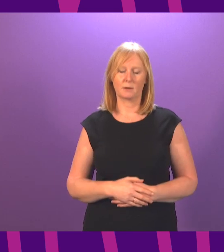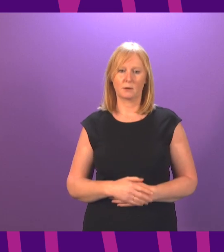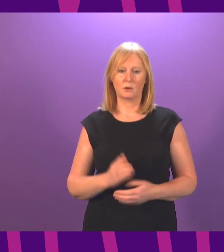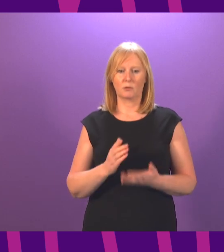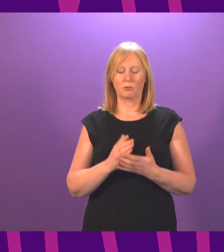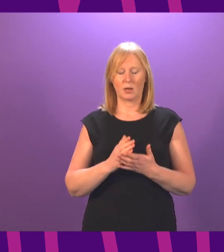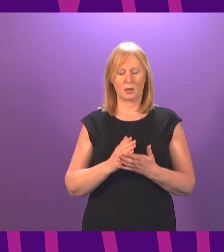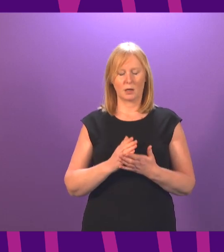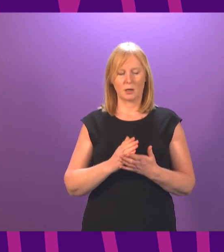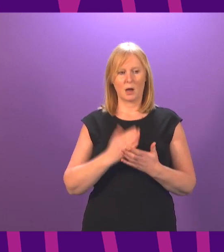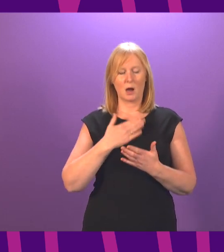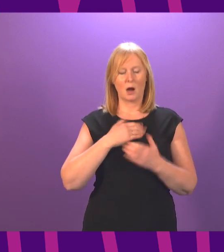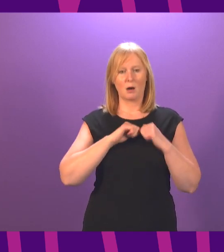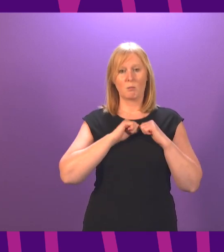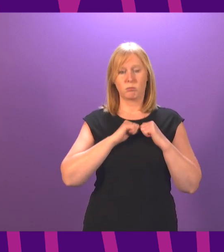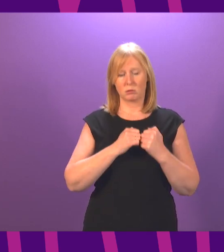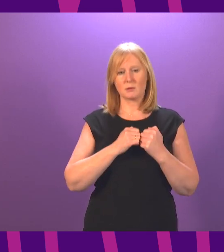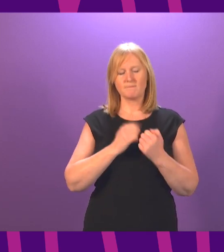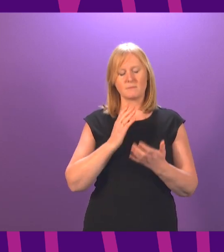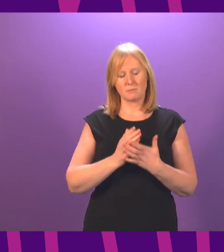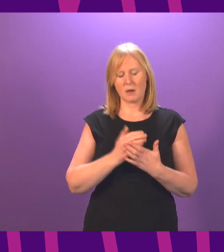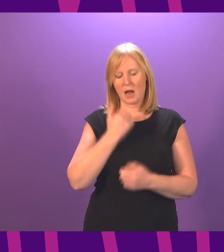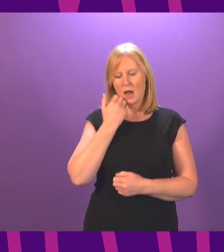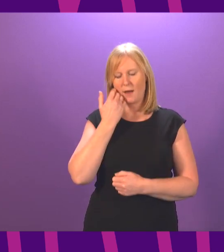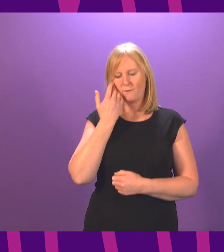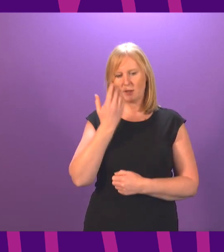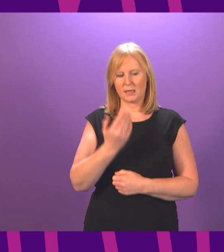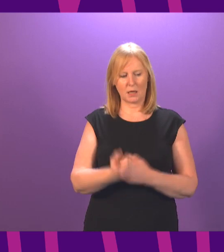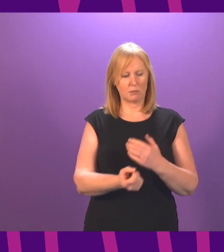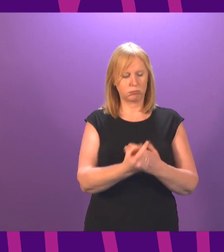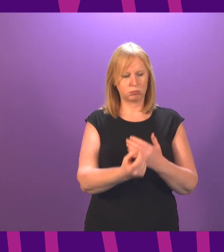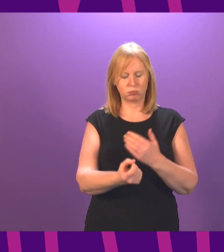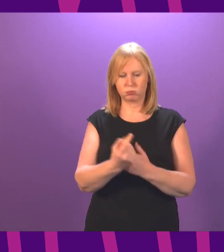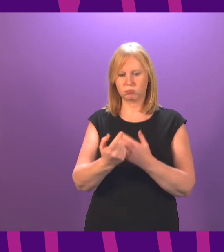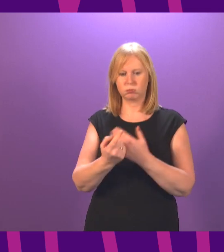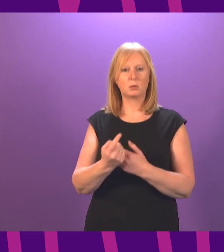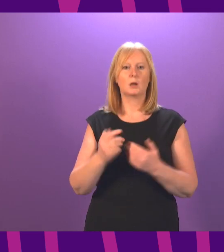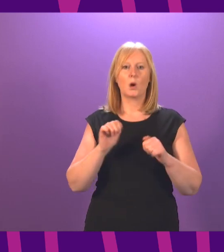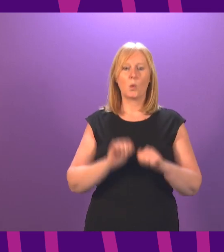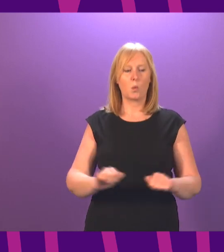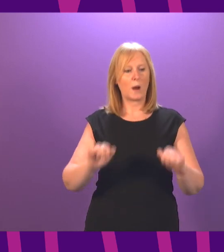Our hearts break for them every day. I will not wait until 2021 to listen to people such